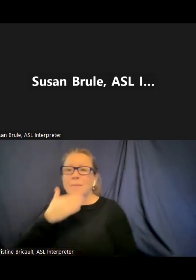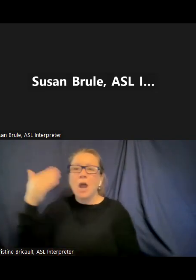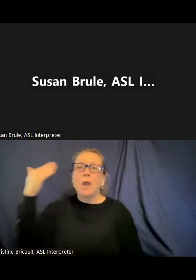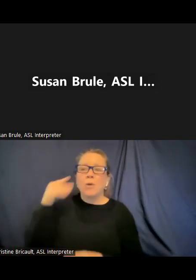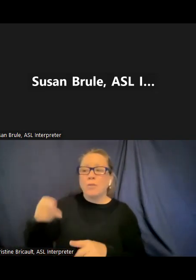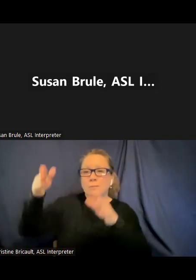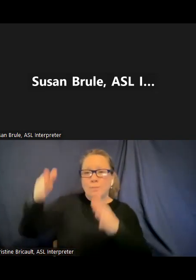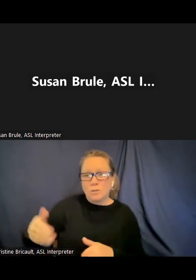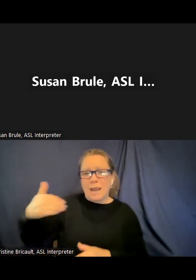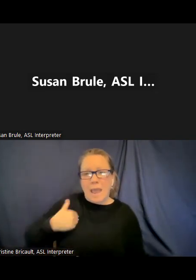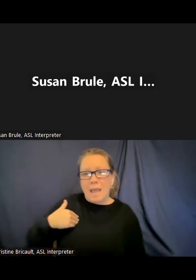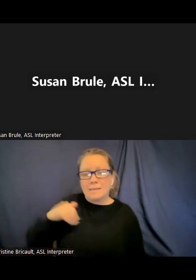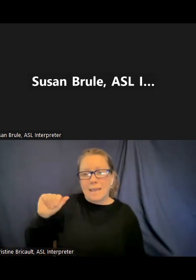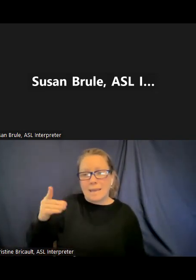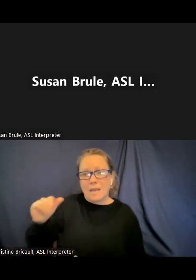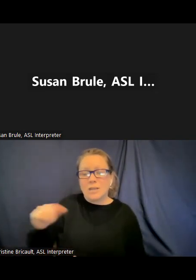person's ADHD is affecting them.